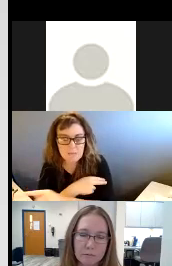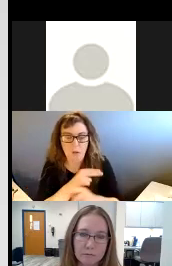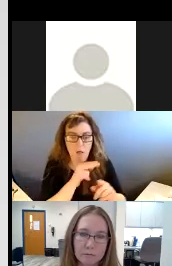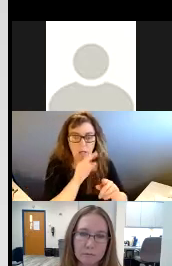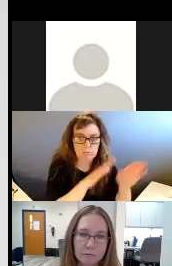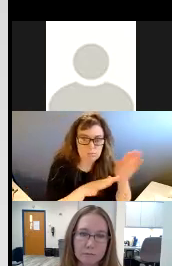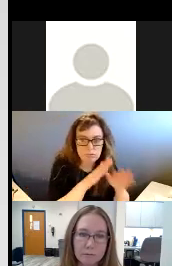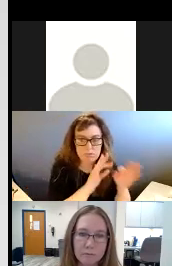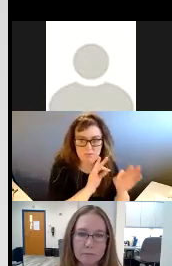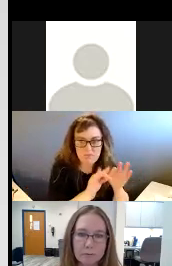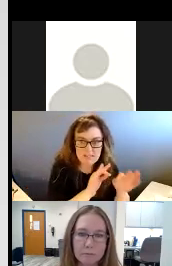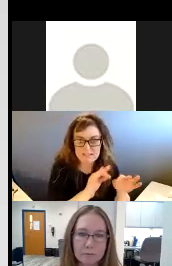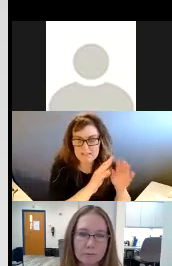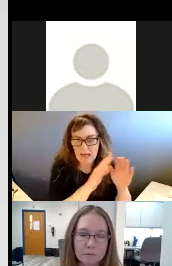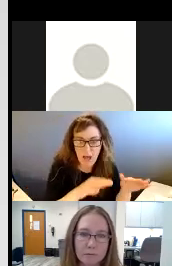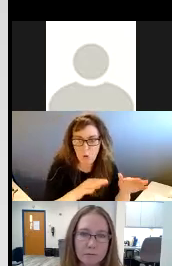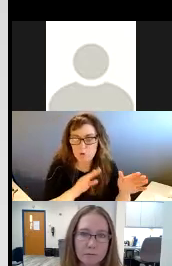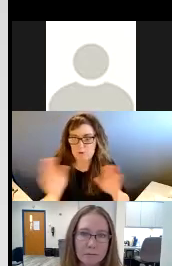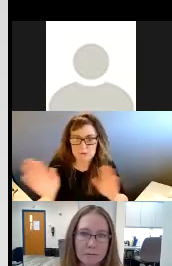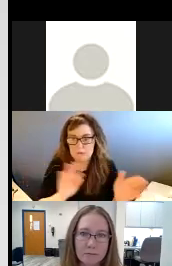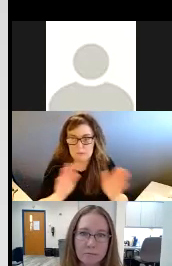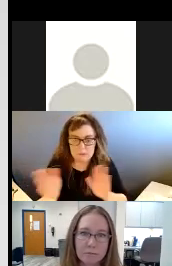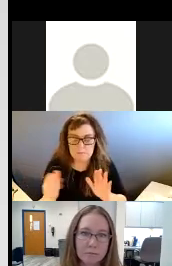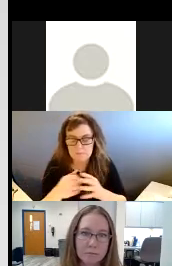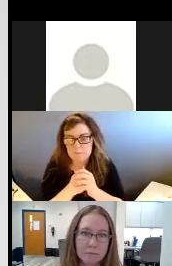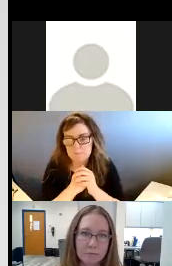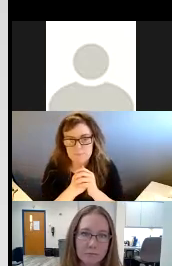THAT UNDERSTANDING.